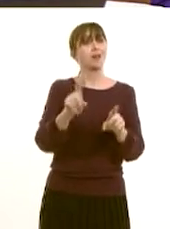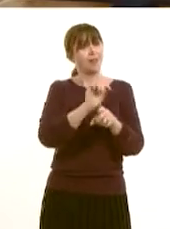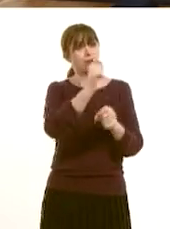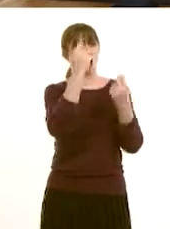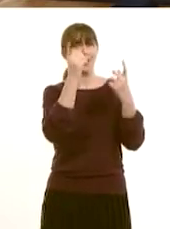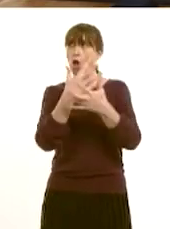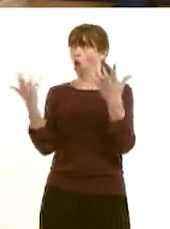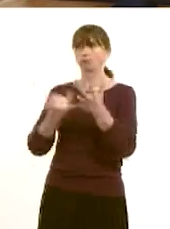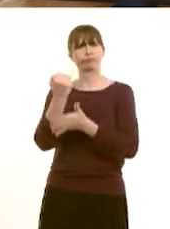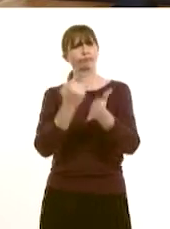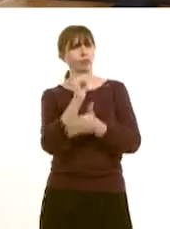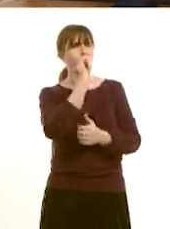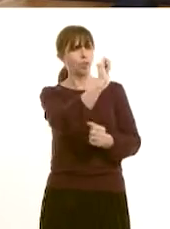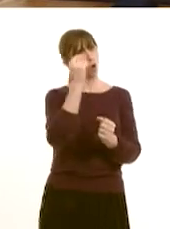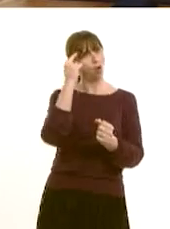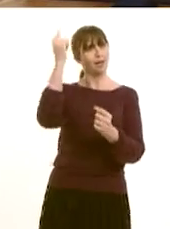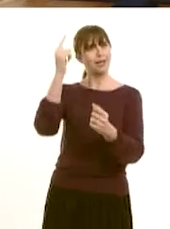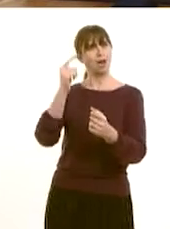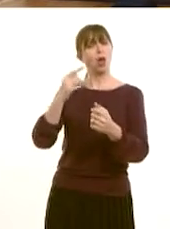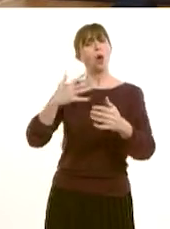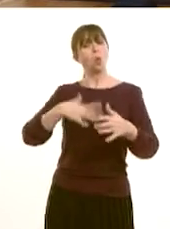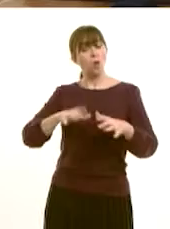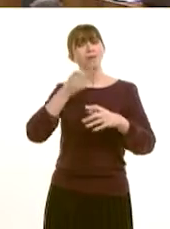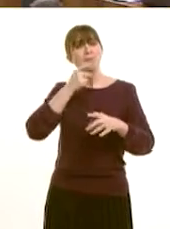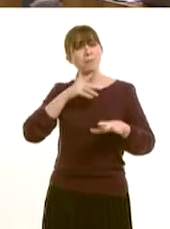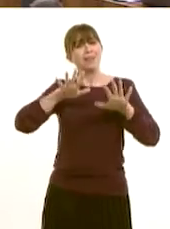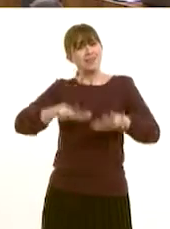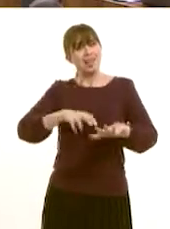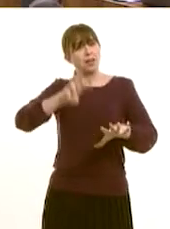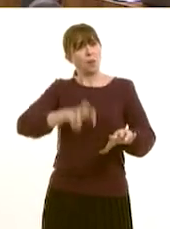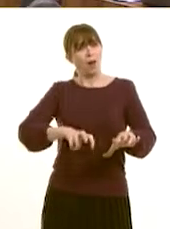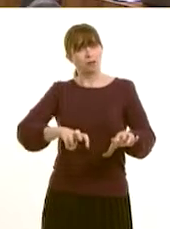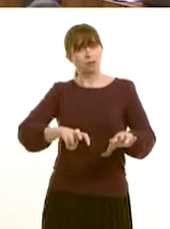sure that people who stay in Wales get their fees paid, which is what youíve always said in the pastó[Interruption.]óOh, itís not.